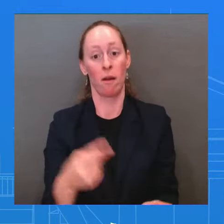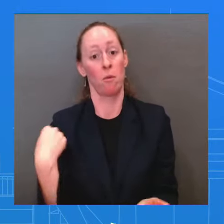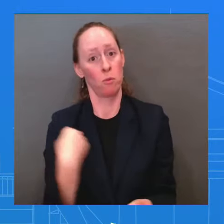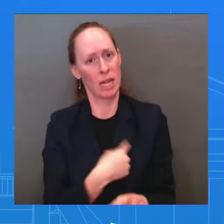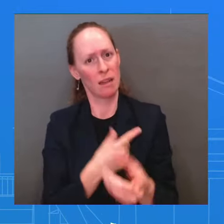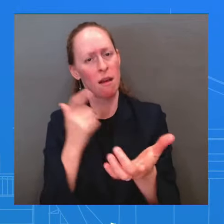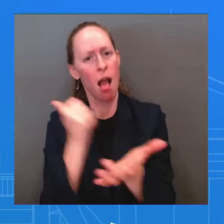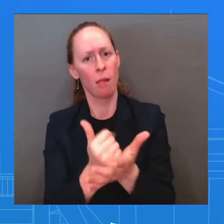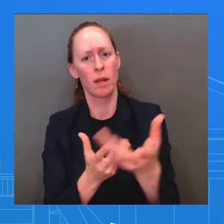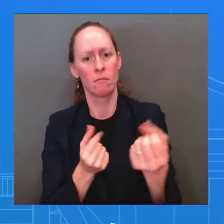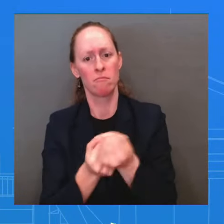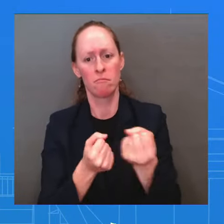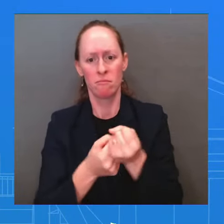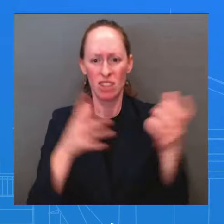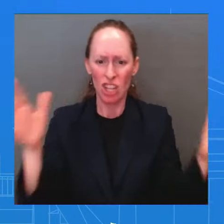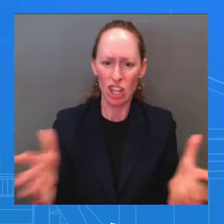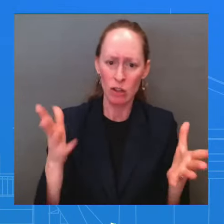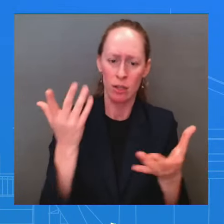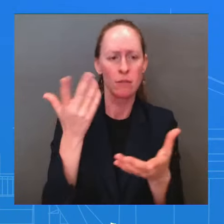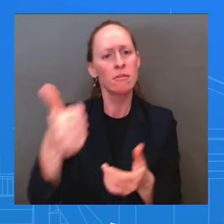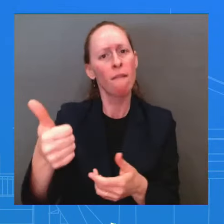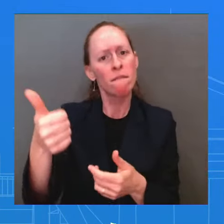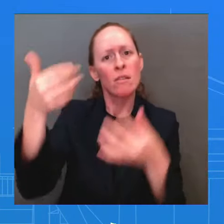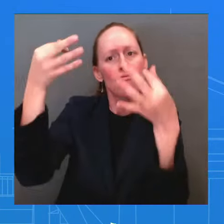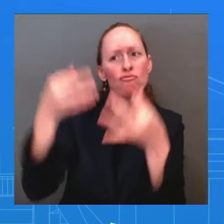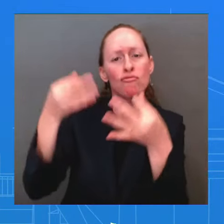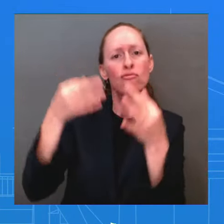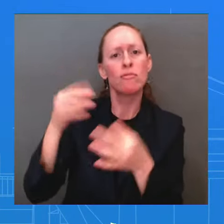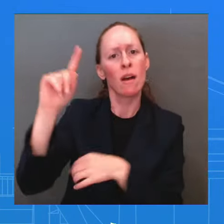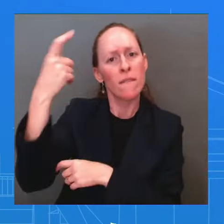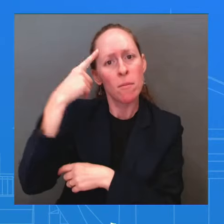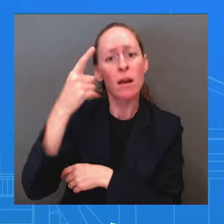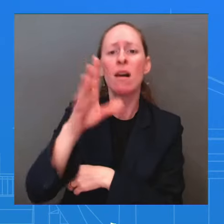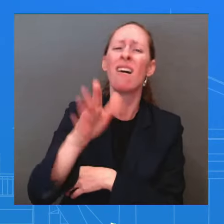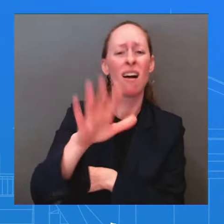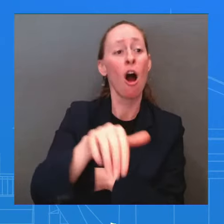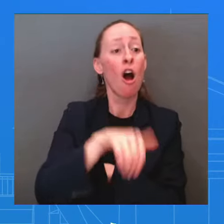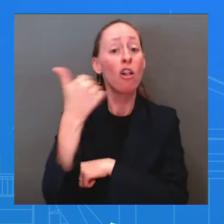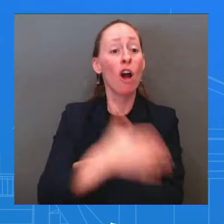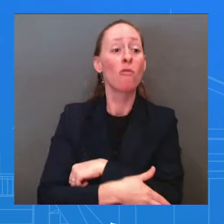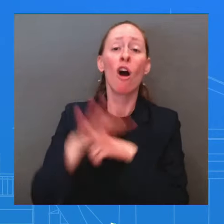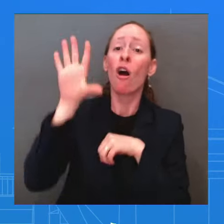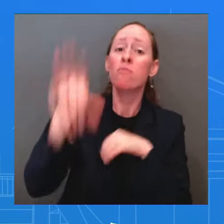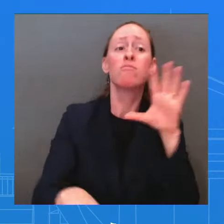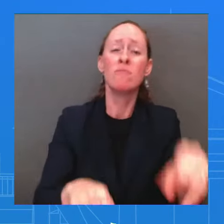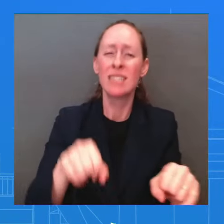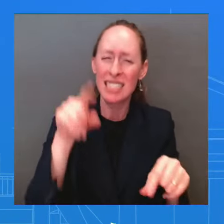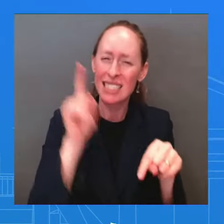and the proposition that you cannot simply rip off another country's territory by force and you can't attack civilian infrastructure